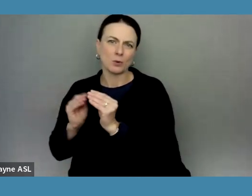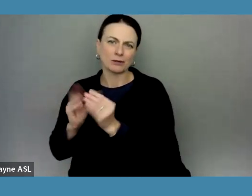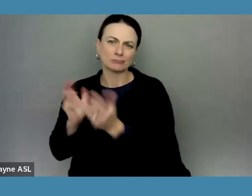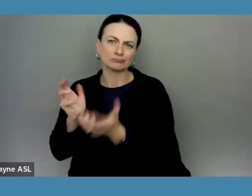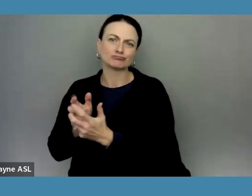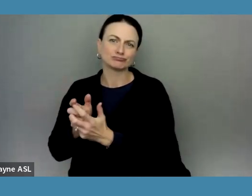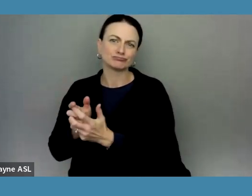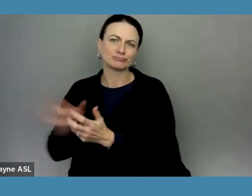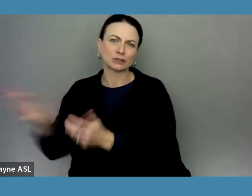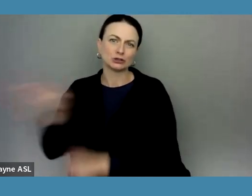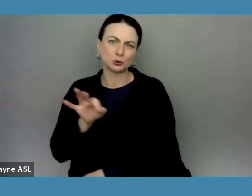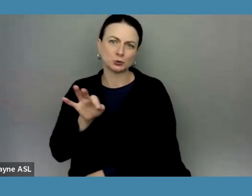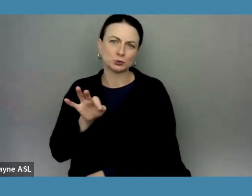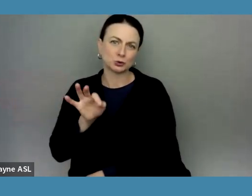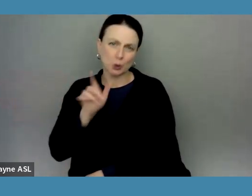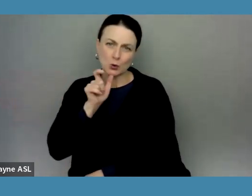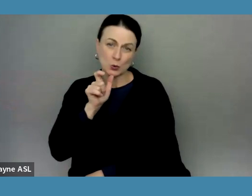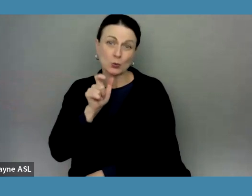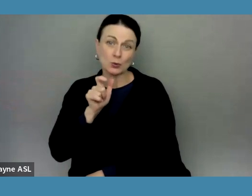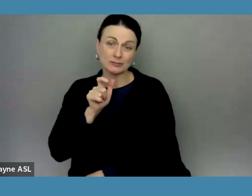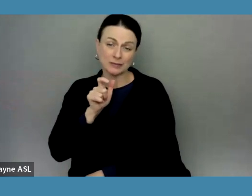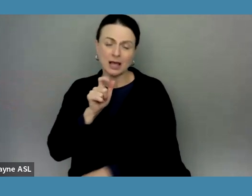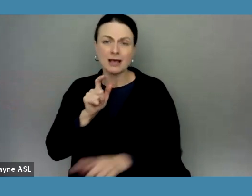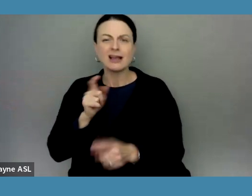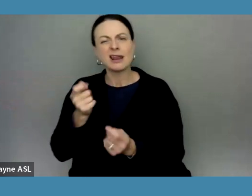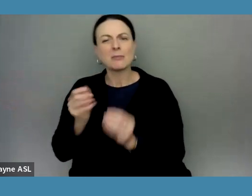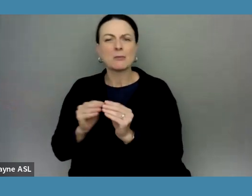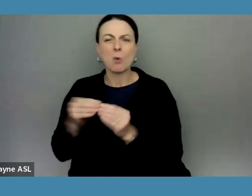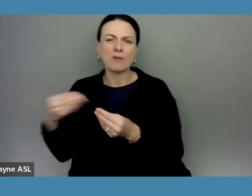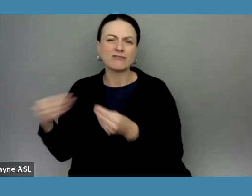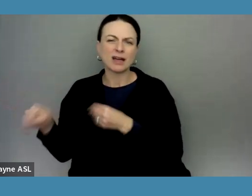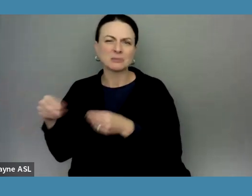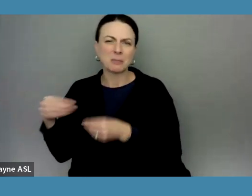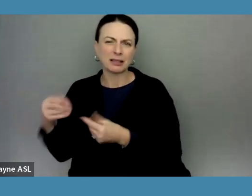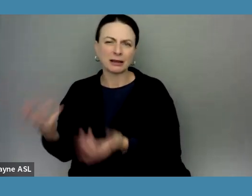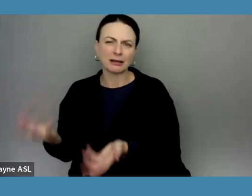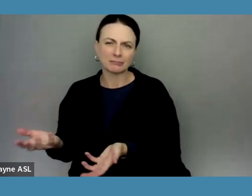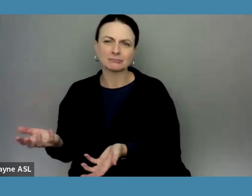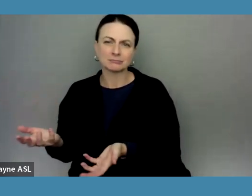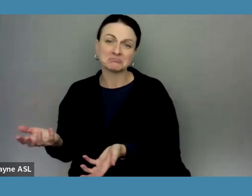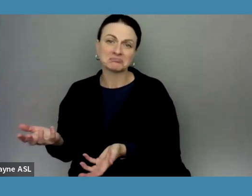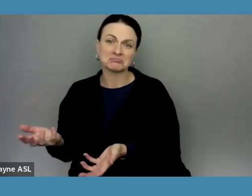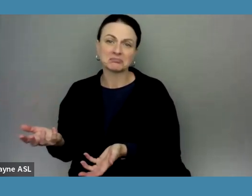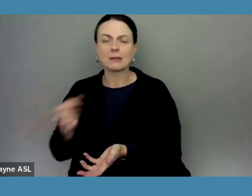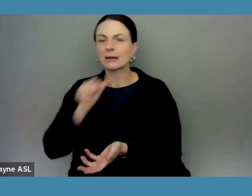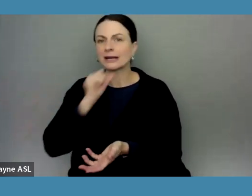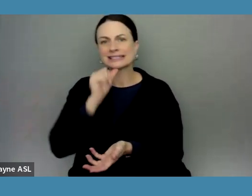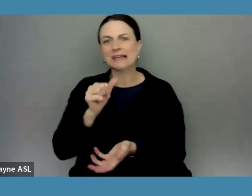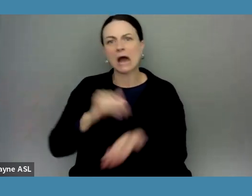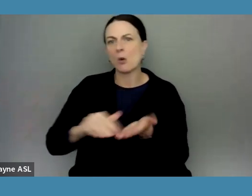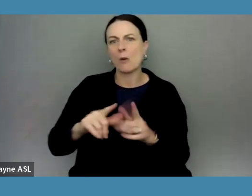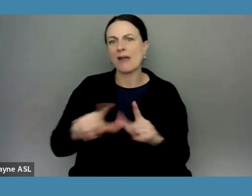to choose who your provider is. It just gives you a little more flexibility, but it's not a waiver, it's a program.